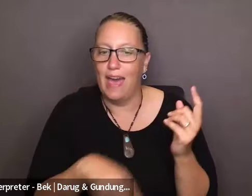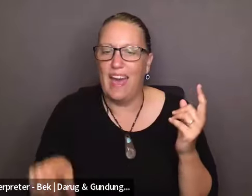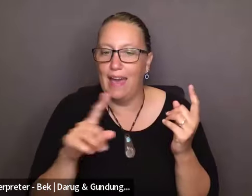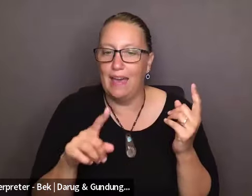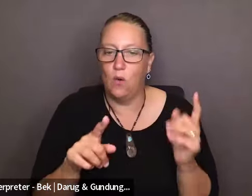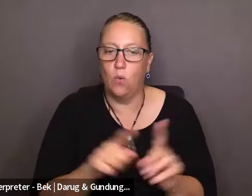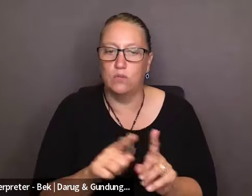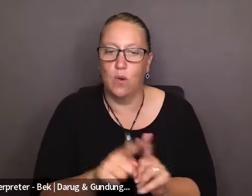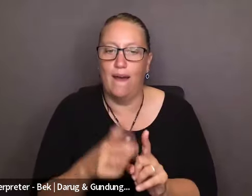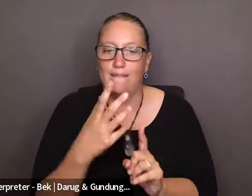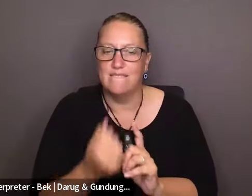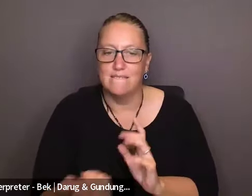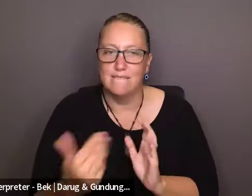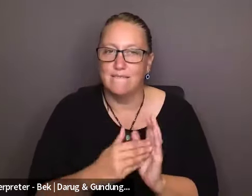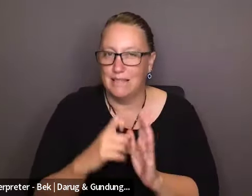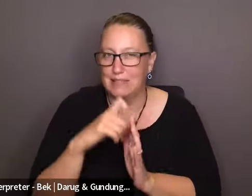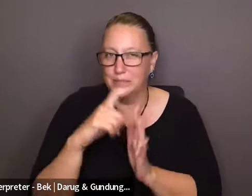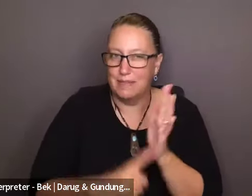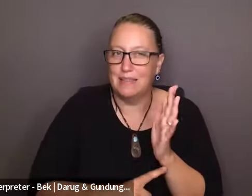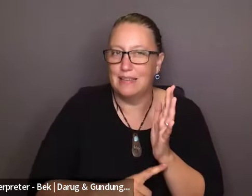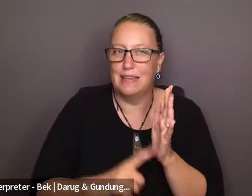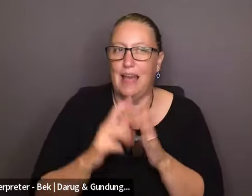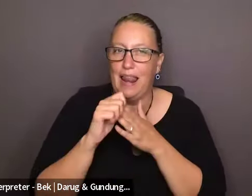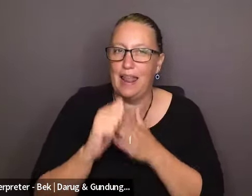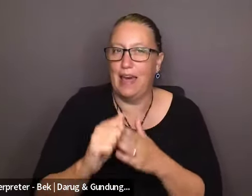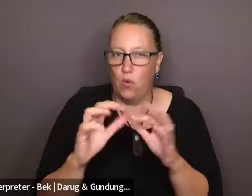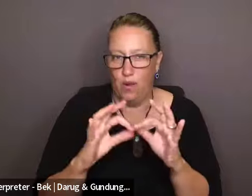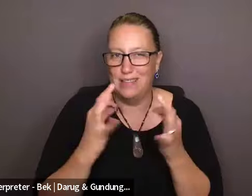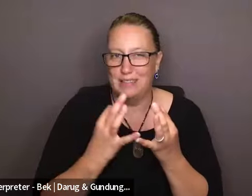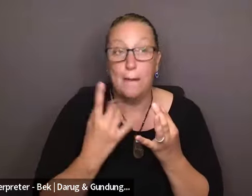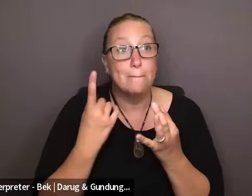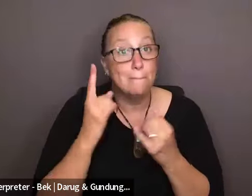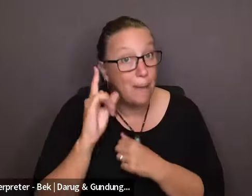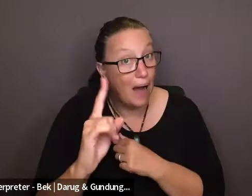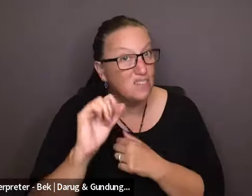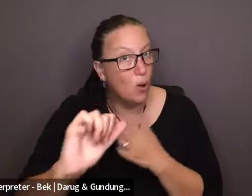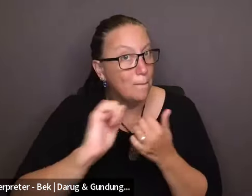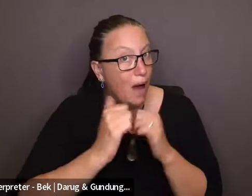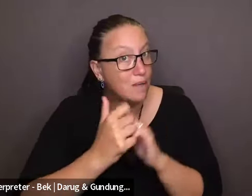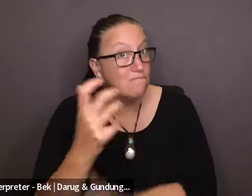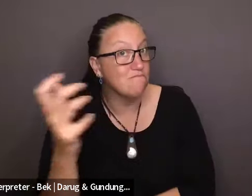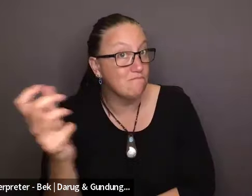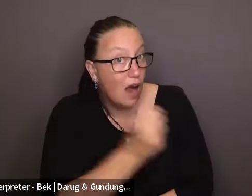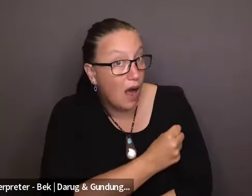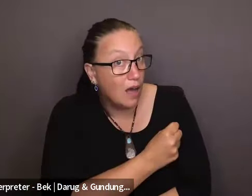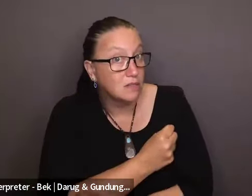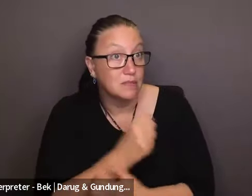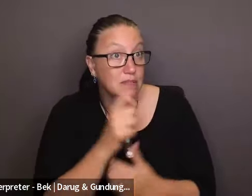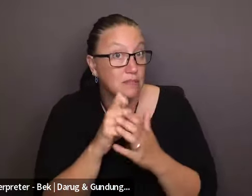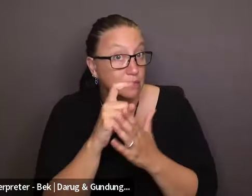organisations or disability capacity strengthening organisations, and that's what - when we talk about a